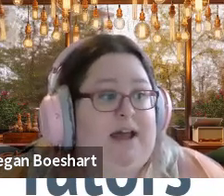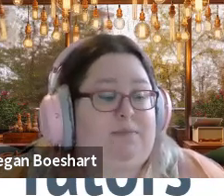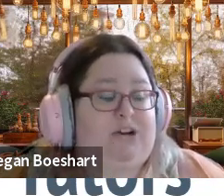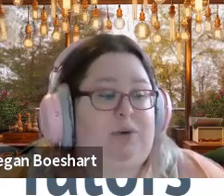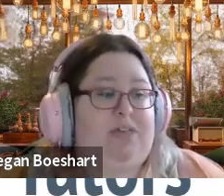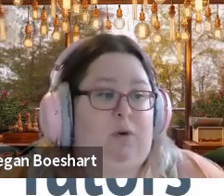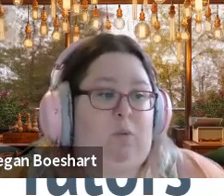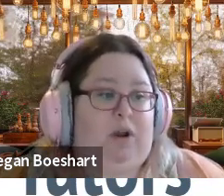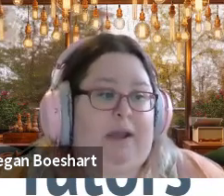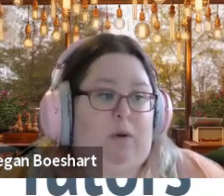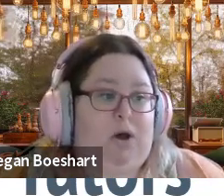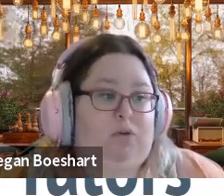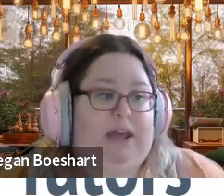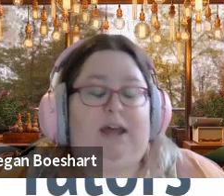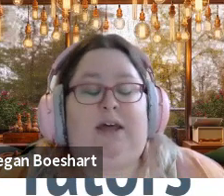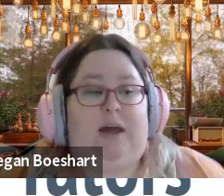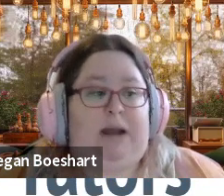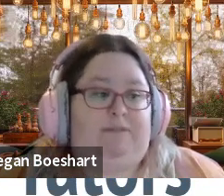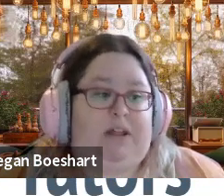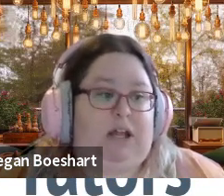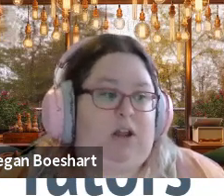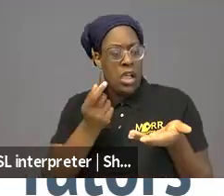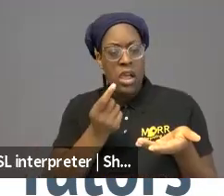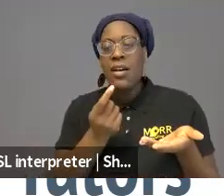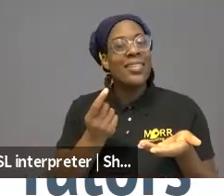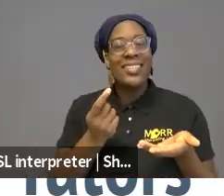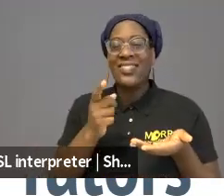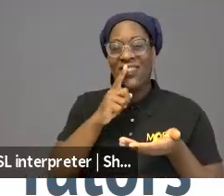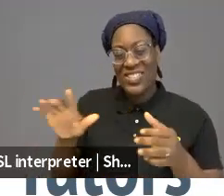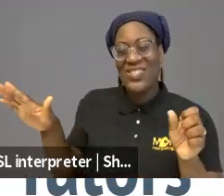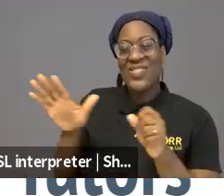especially with everyone working remotely, them not feeling alone or isolated while they worked